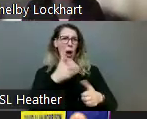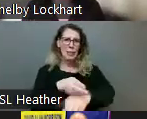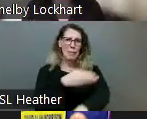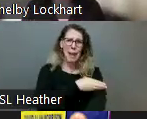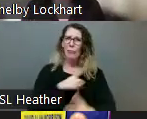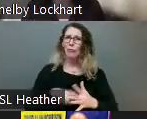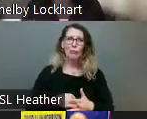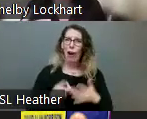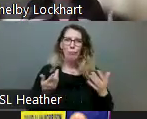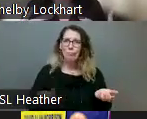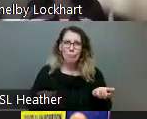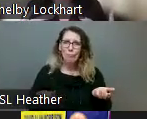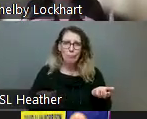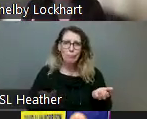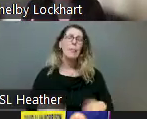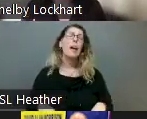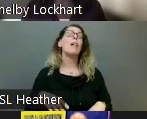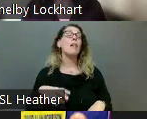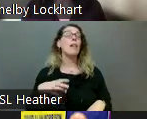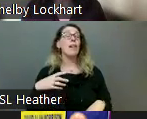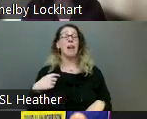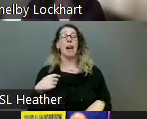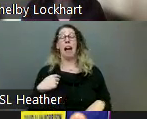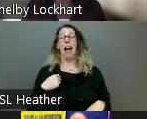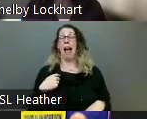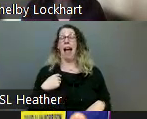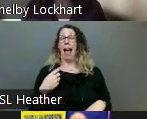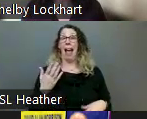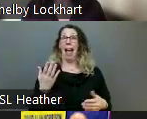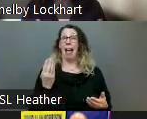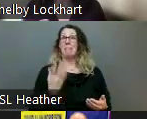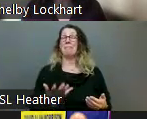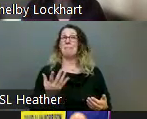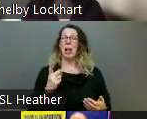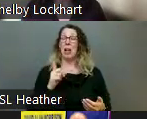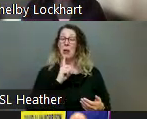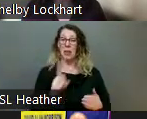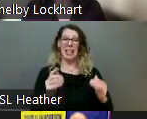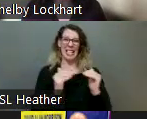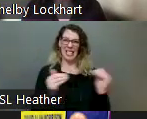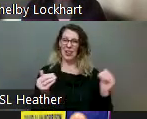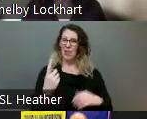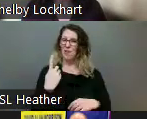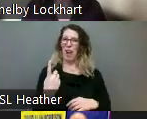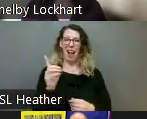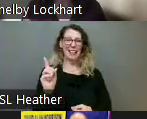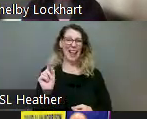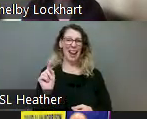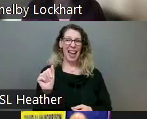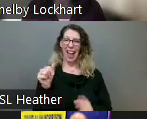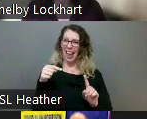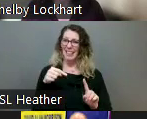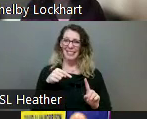start? And I would just say, really get that Tier 1 data at your fingertips. Ask for support,